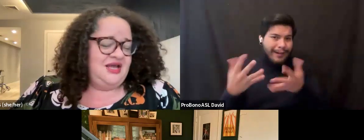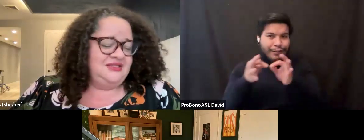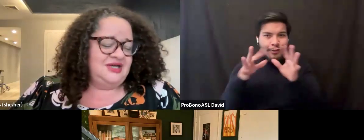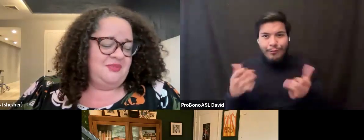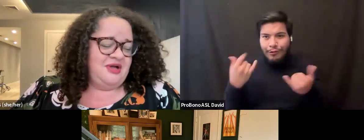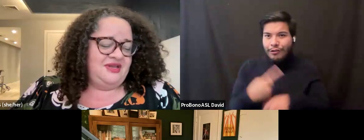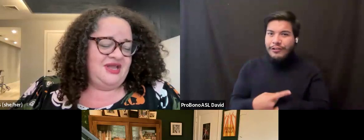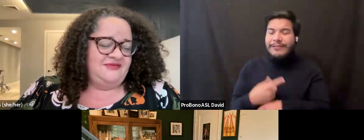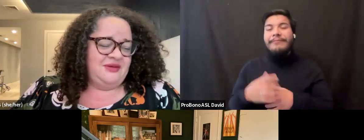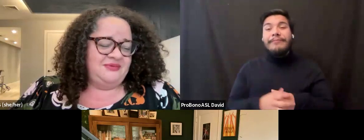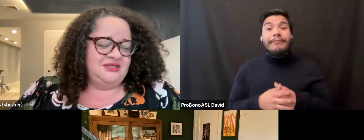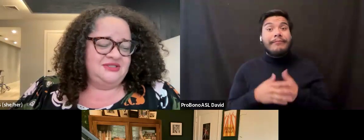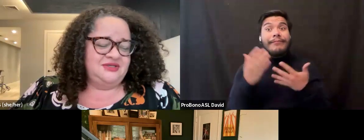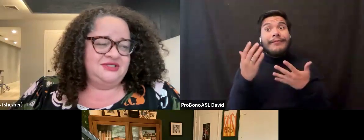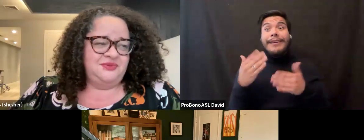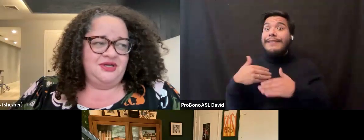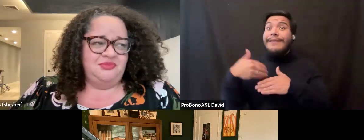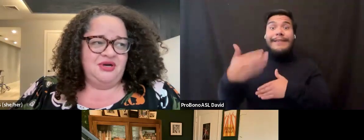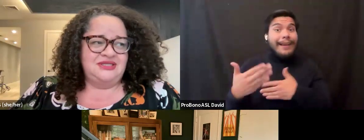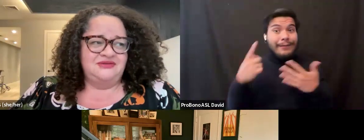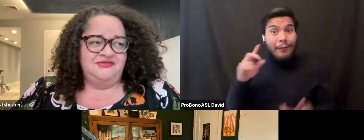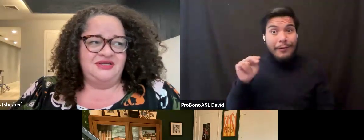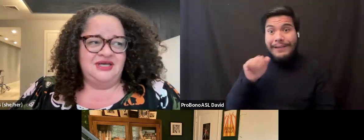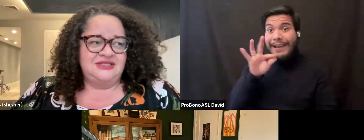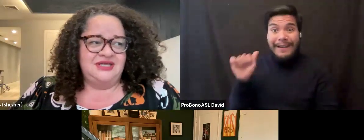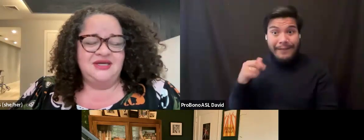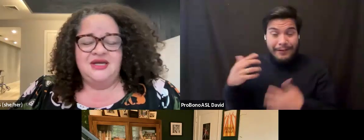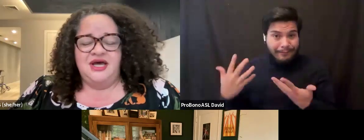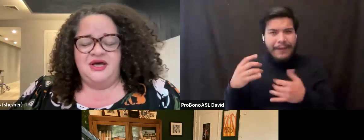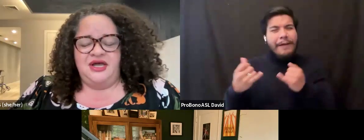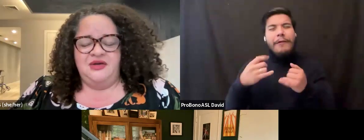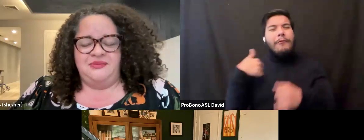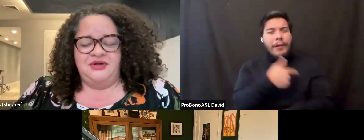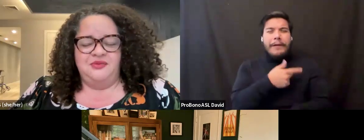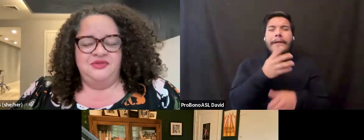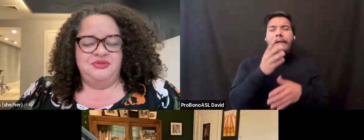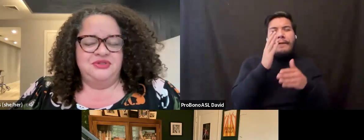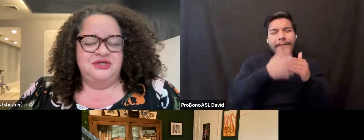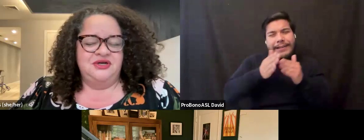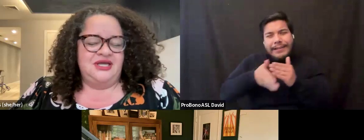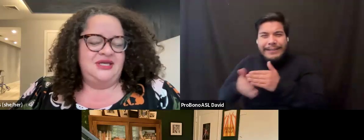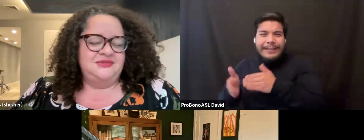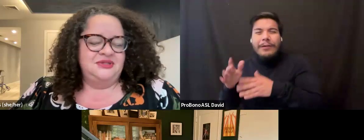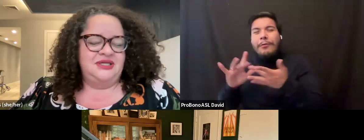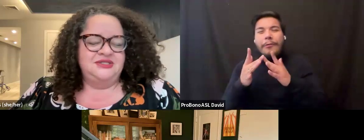Next up on the NAAFA Webinar Series, we are in the process of finalizing a webinar with Patrilie Hernandez related